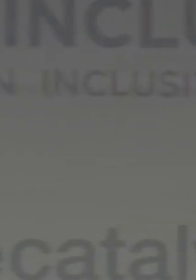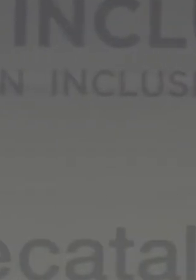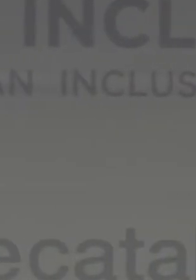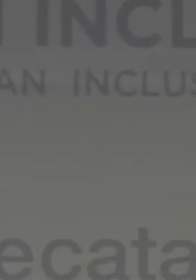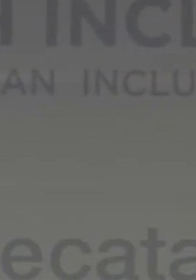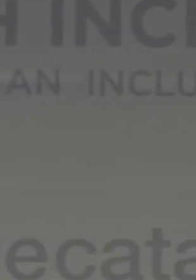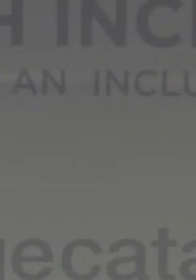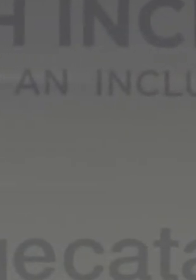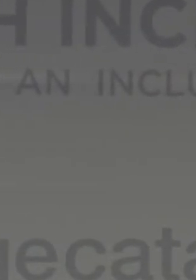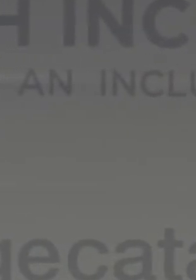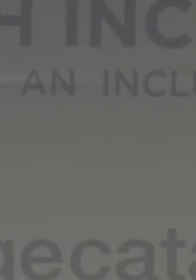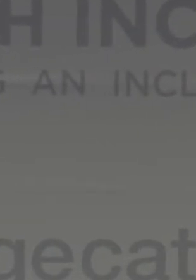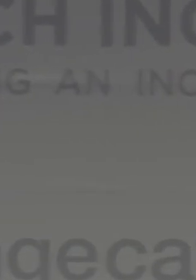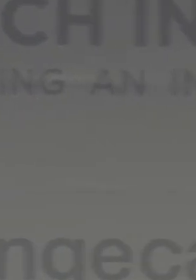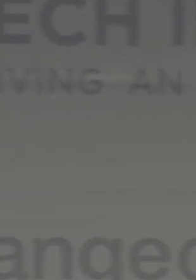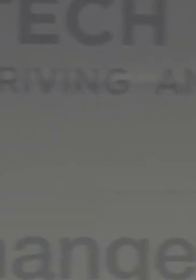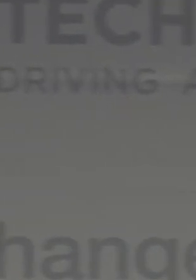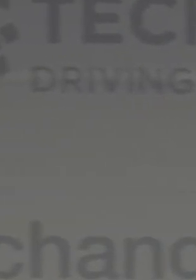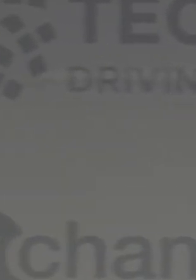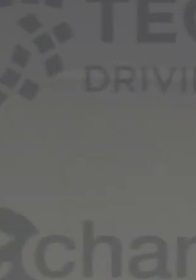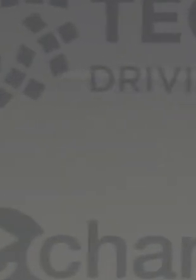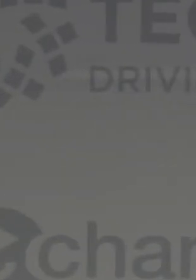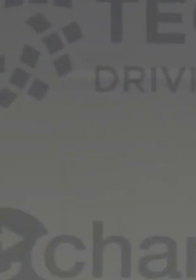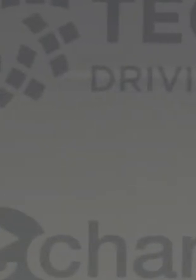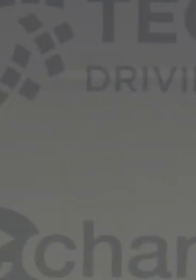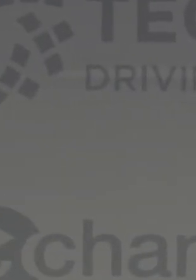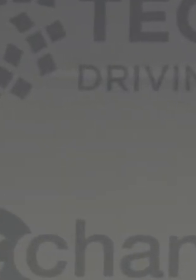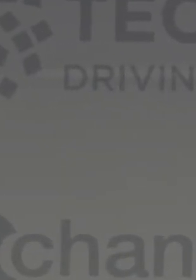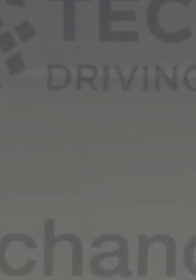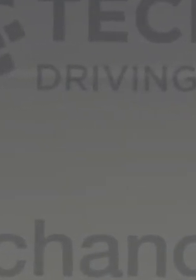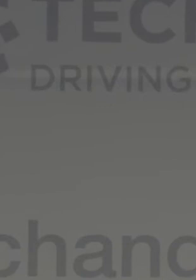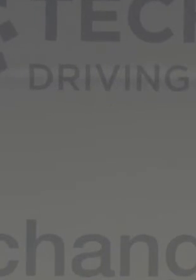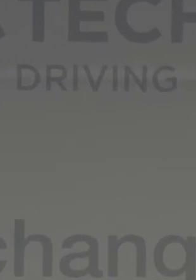if they can use this to control how they hear the world and we know nothing about